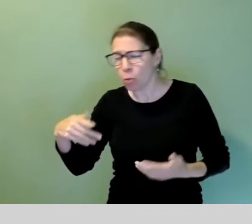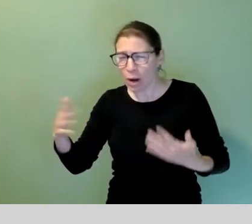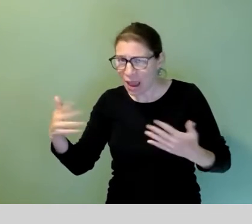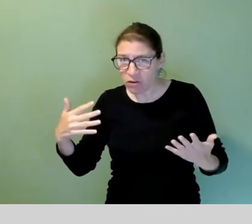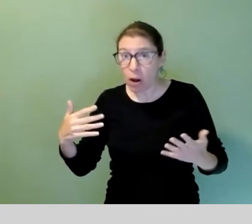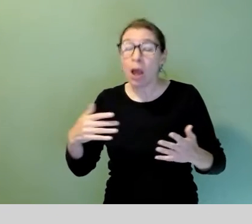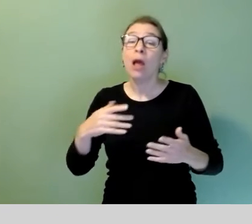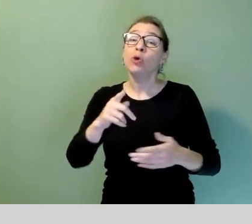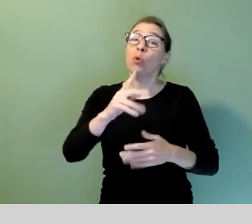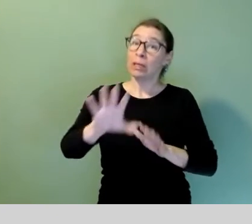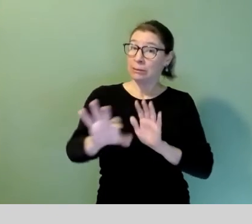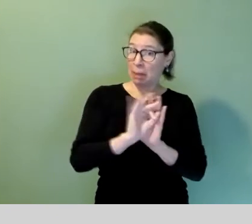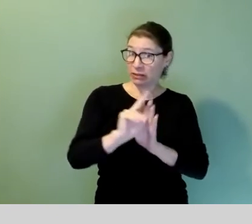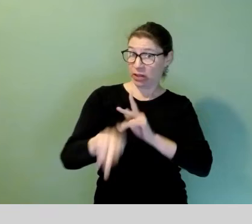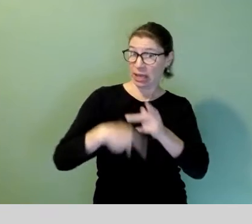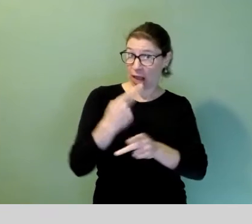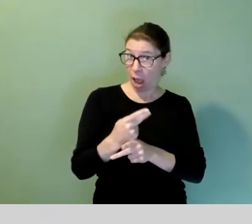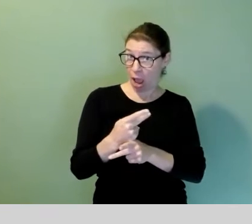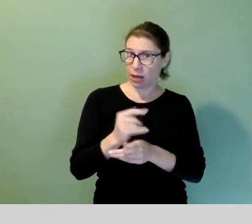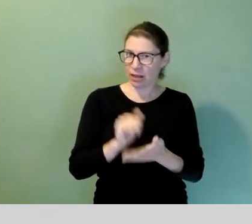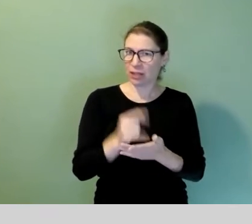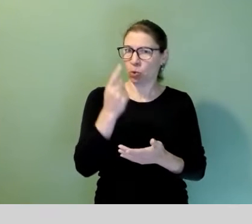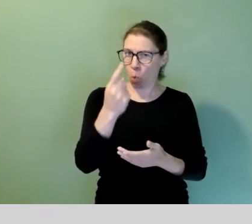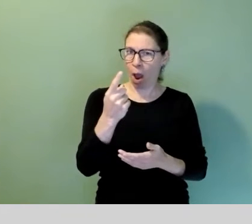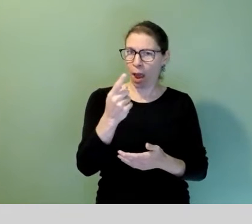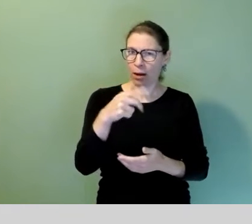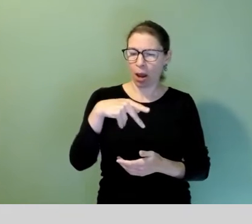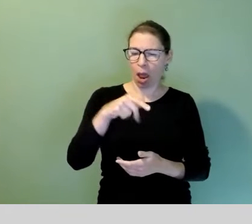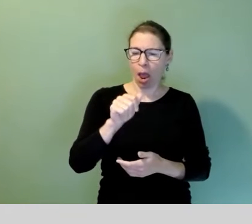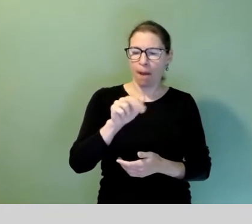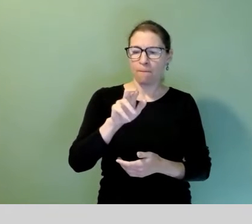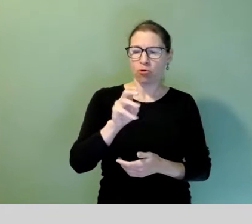by specifying the kind parameter. So you would call sns.relplot